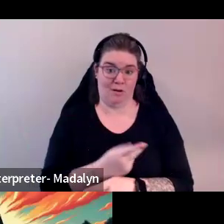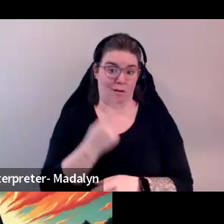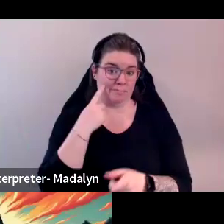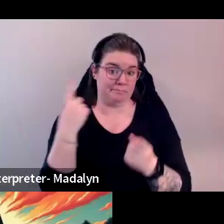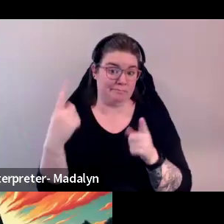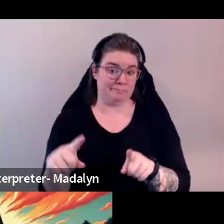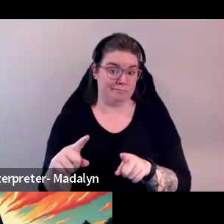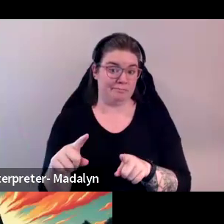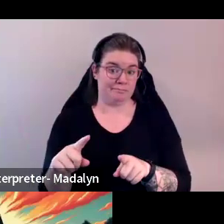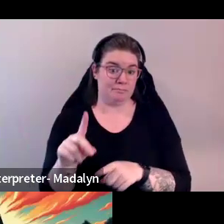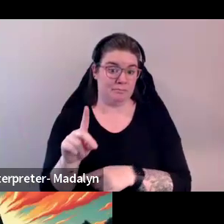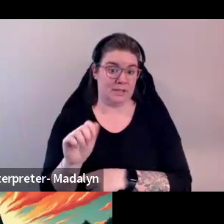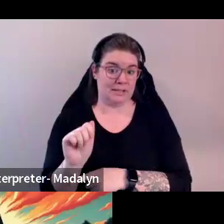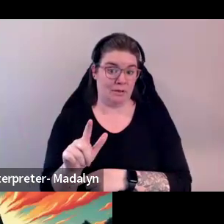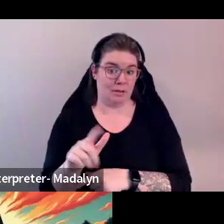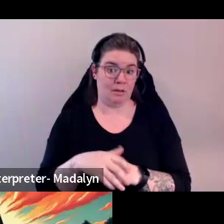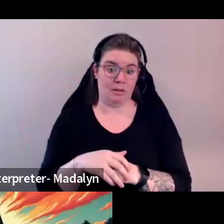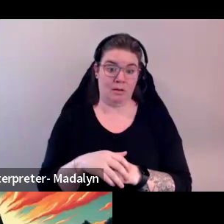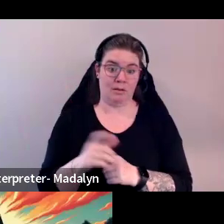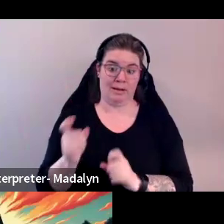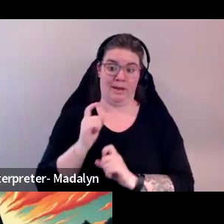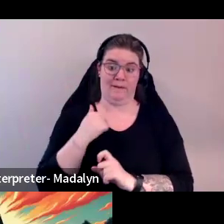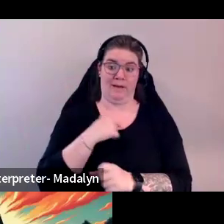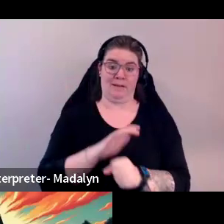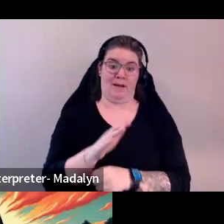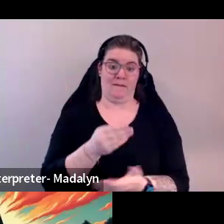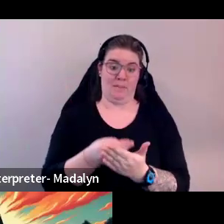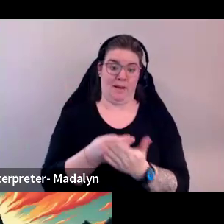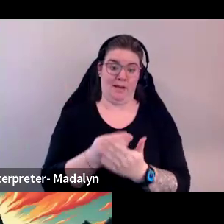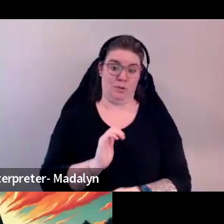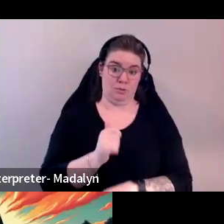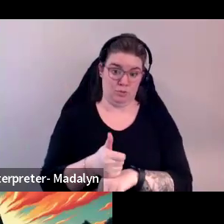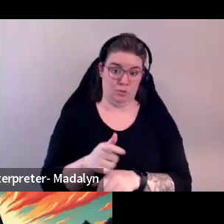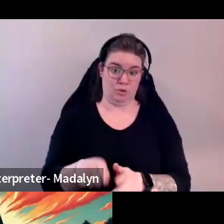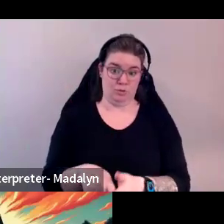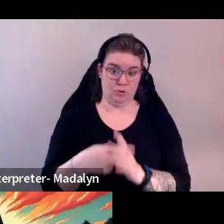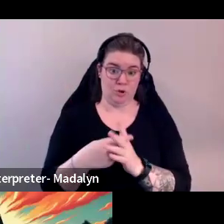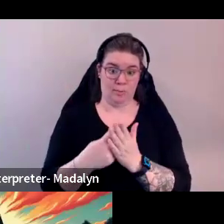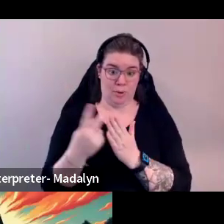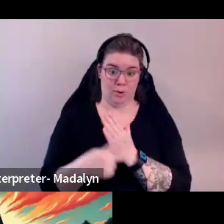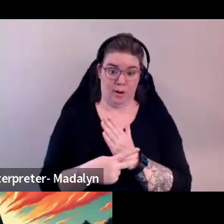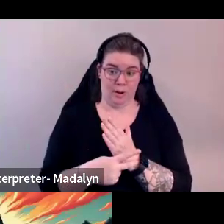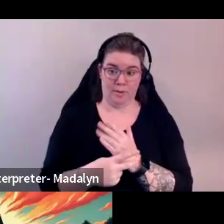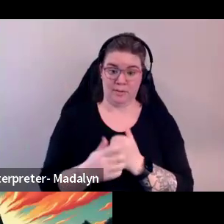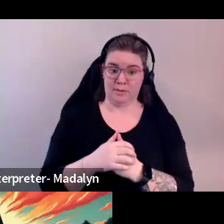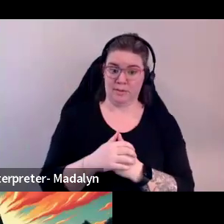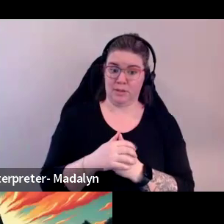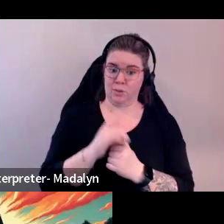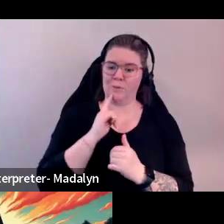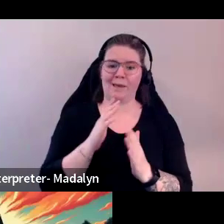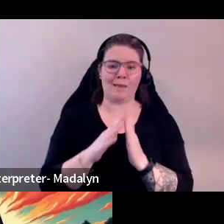Tom Olin: them giving us enough money to start those programs that you're talking about, Don. I. I. It's the community has to fight back.